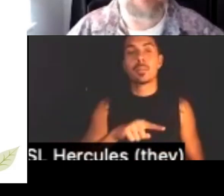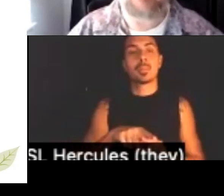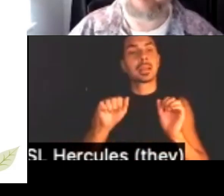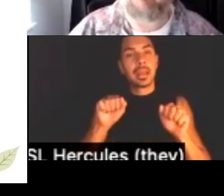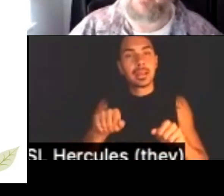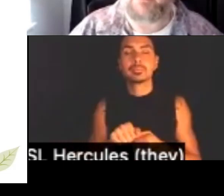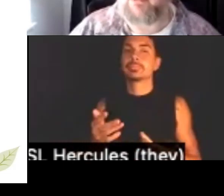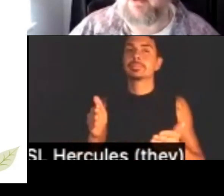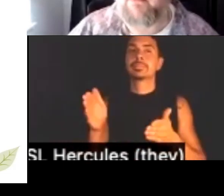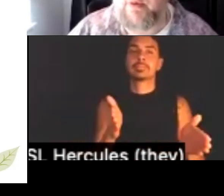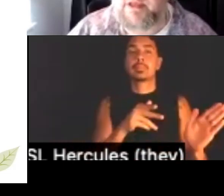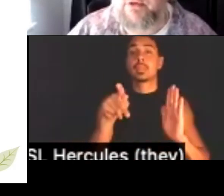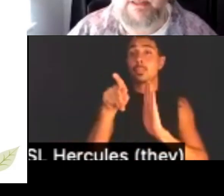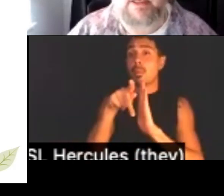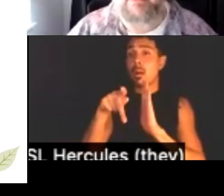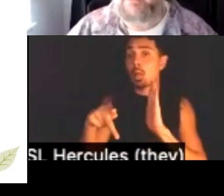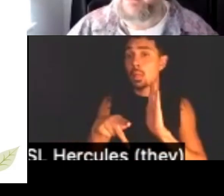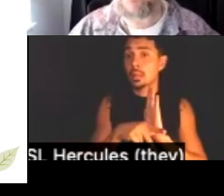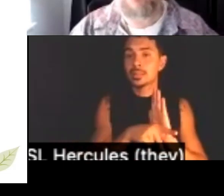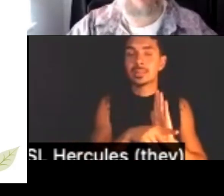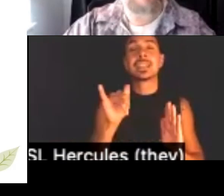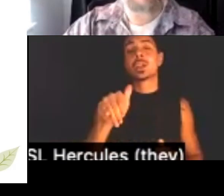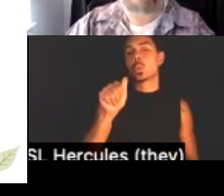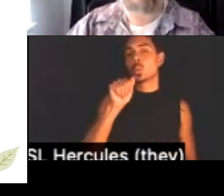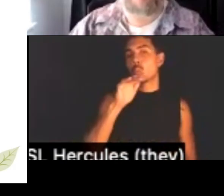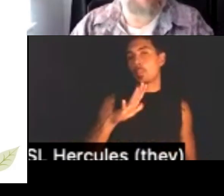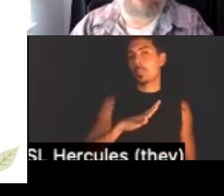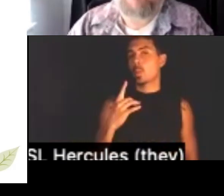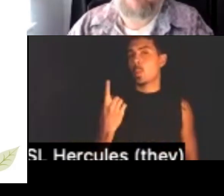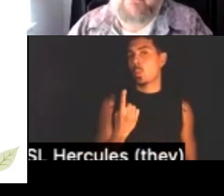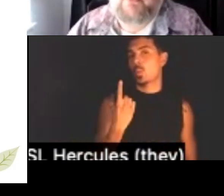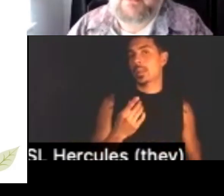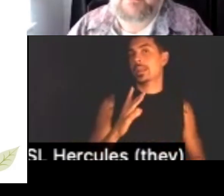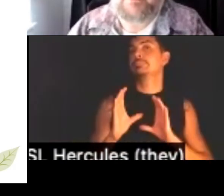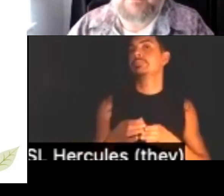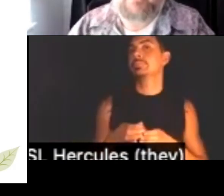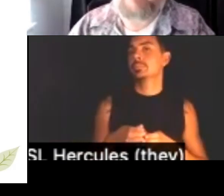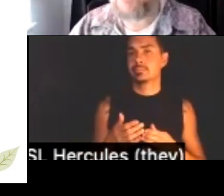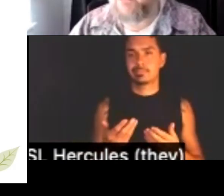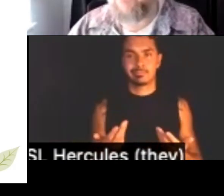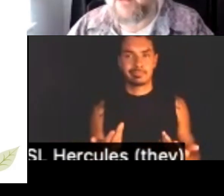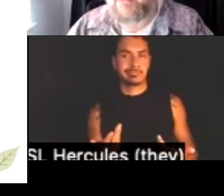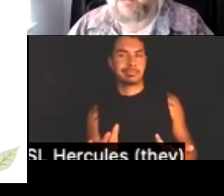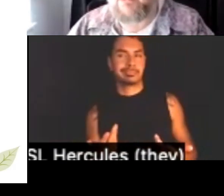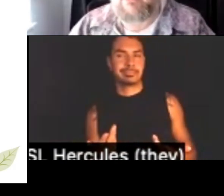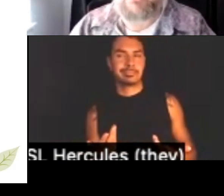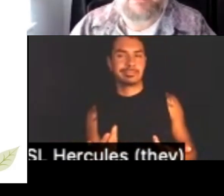this is a support group for women only and so that means that a lot of other folks don't fit that group.